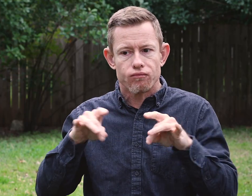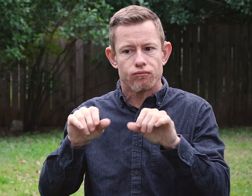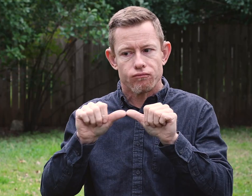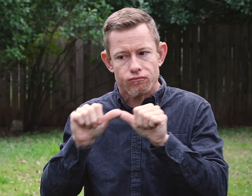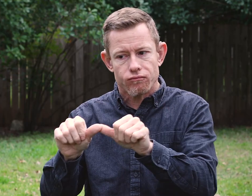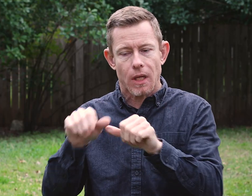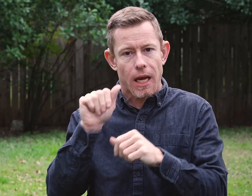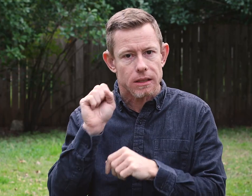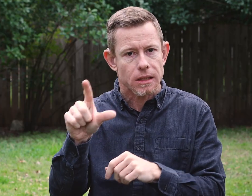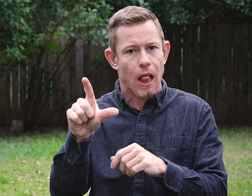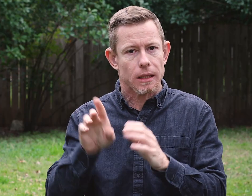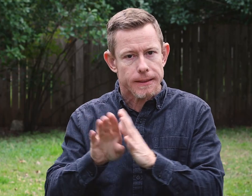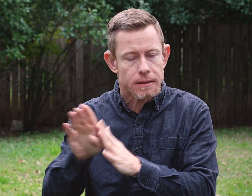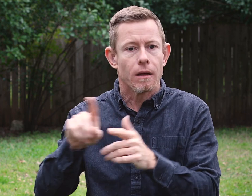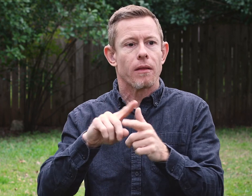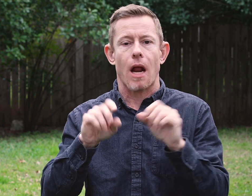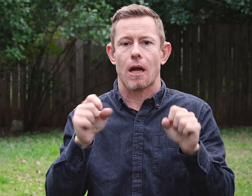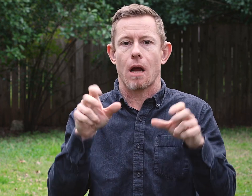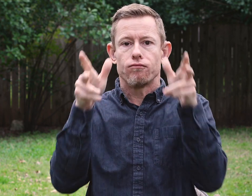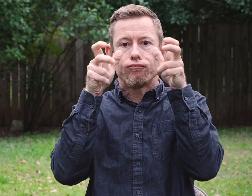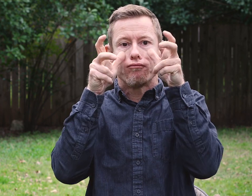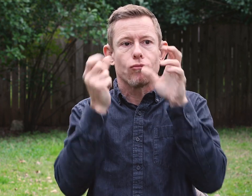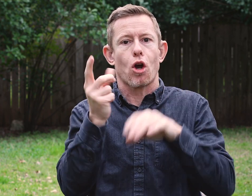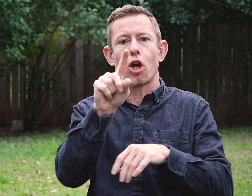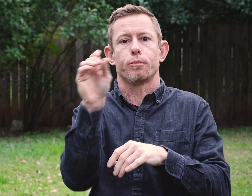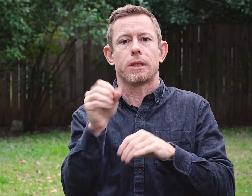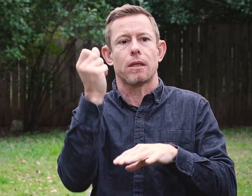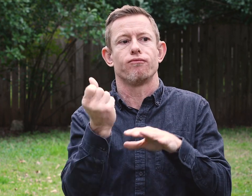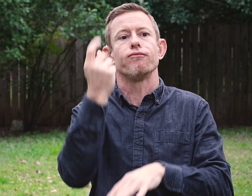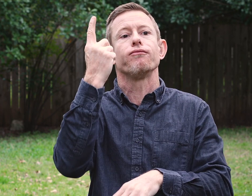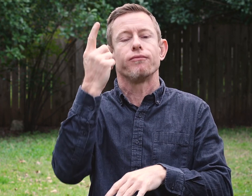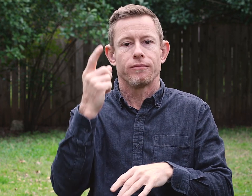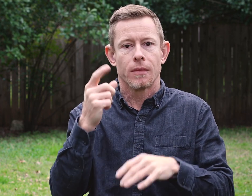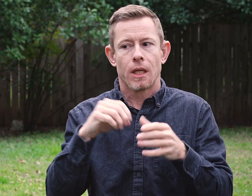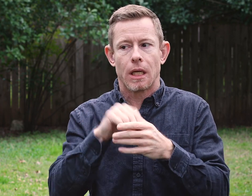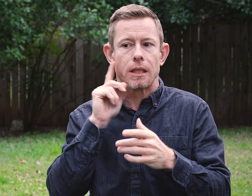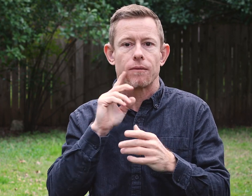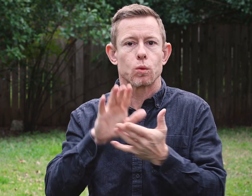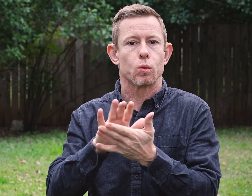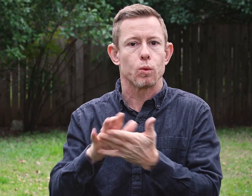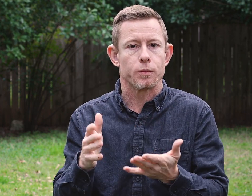if I continued to acquire ASL, I would be able to have 100% understanding and access at a deaf school.